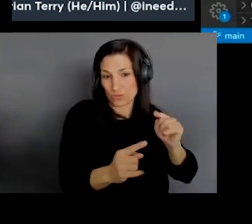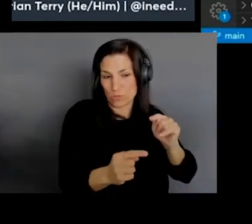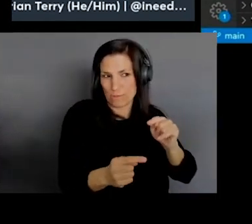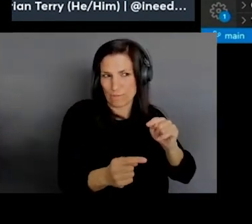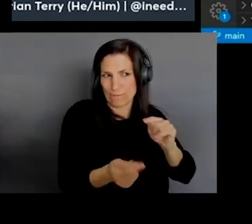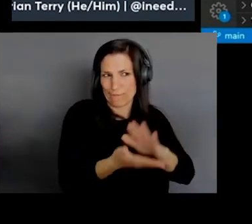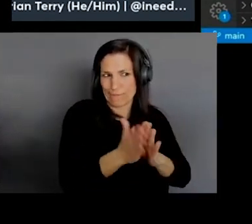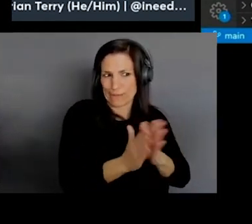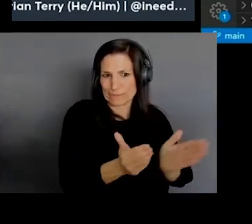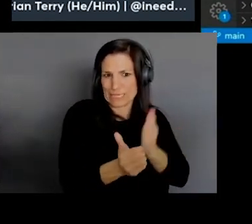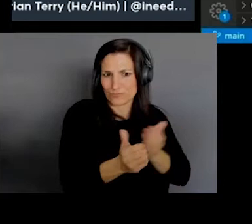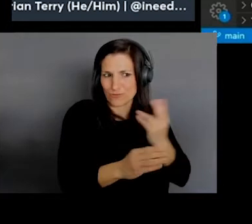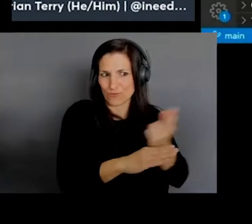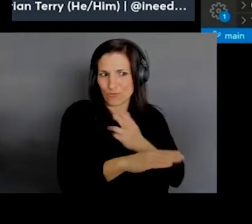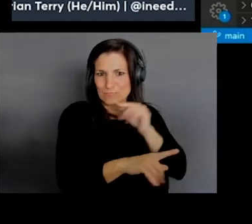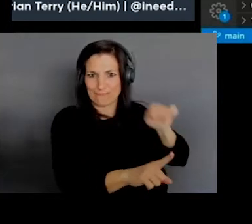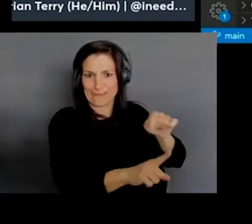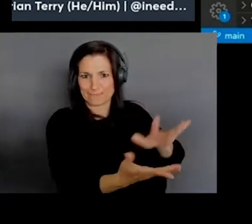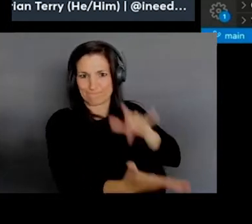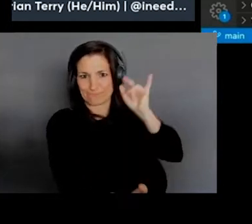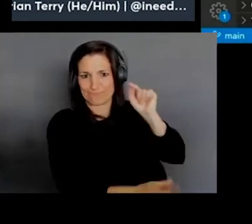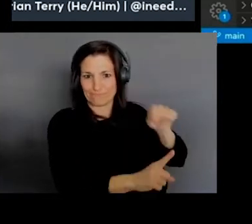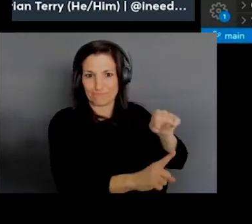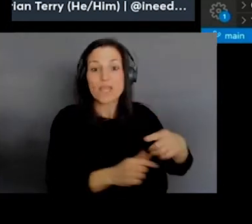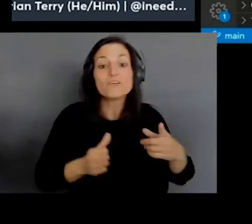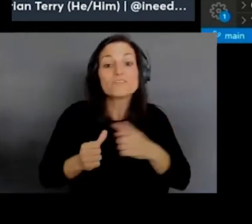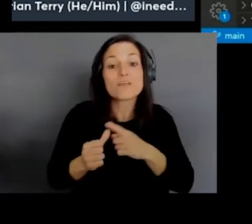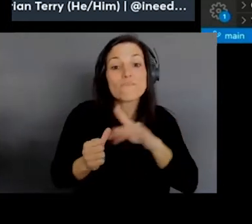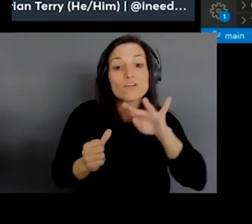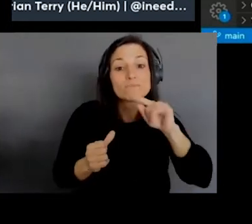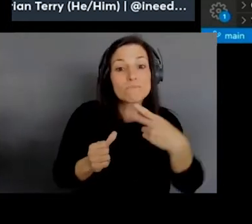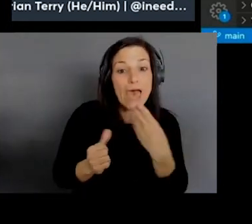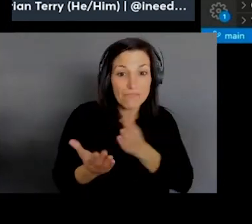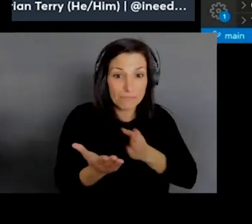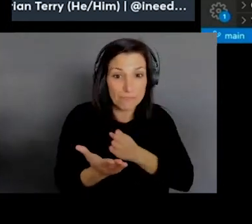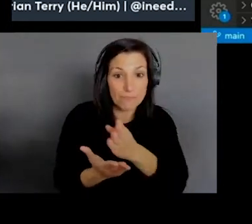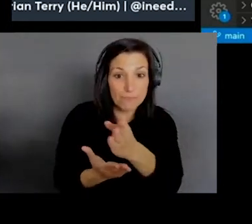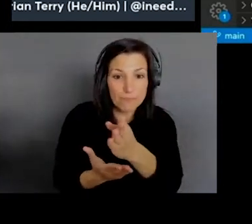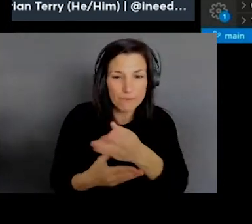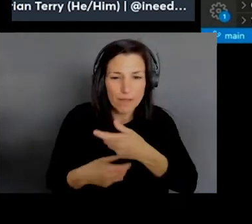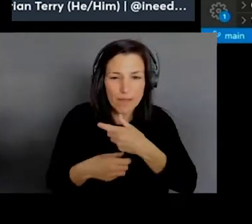Right. So, here's the first template, and I've pre-deployed all these because as everyone knows,